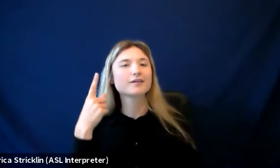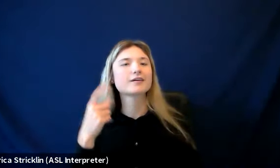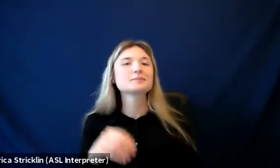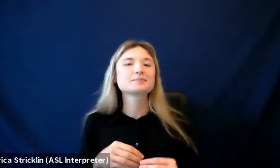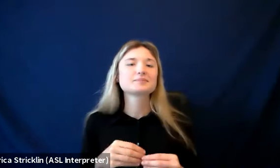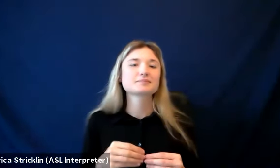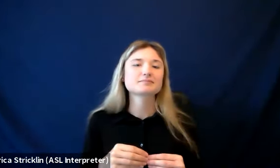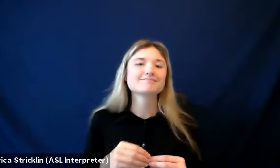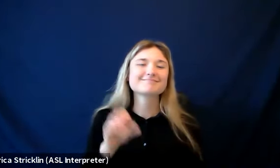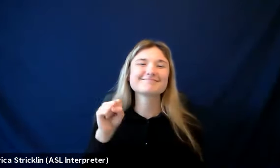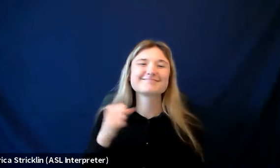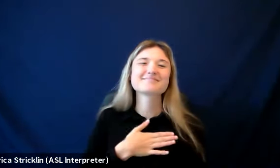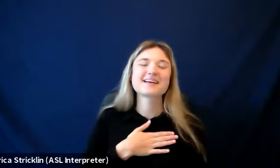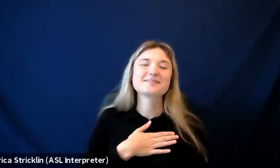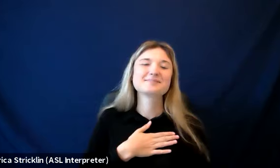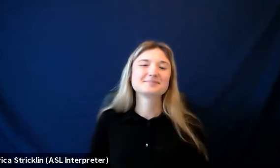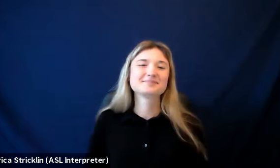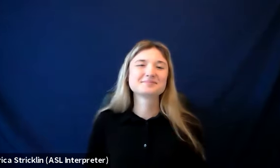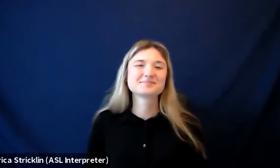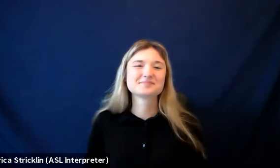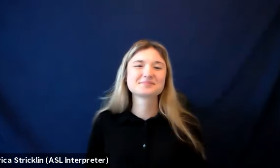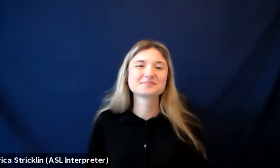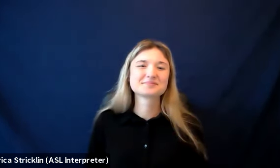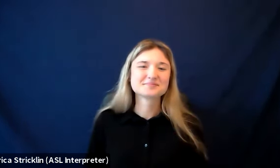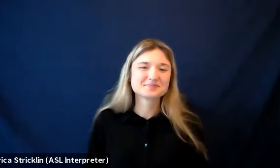But, Yes, that's my.